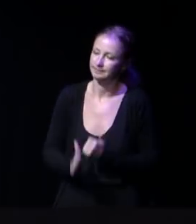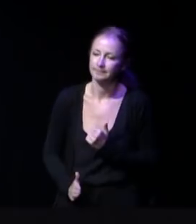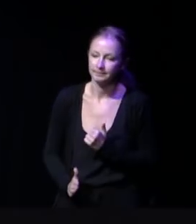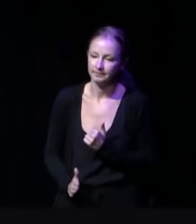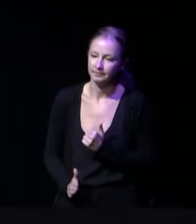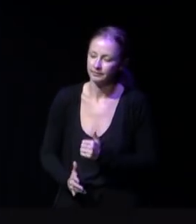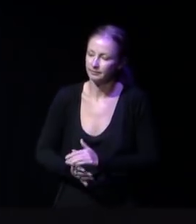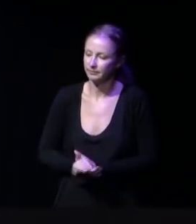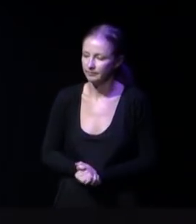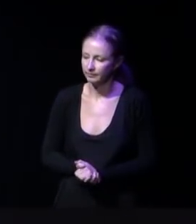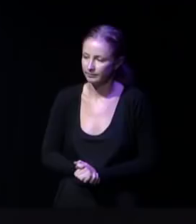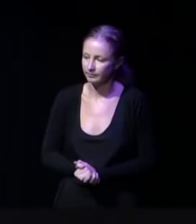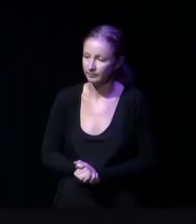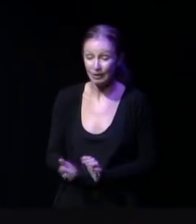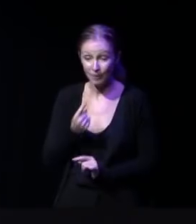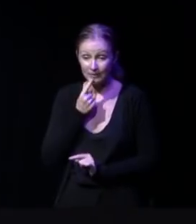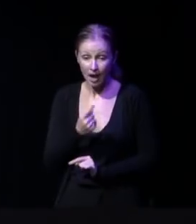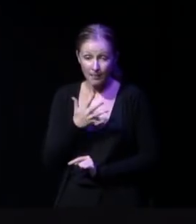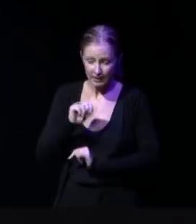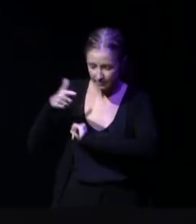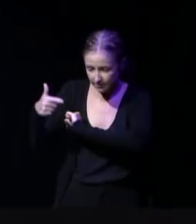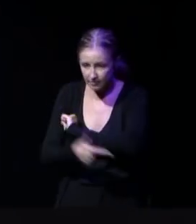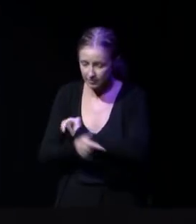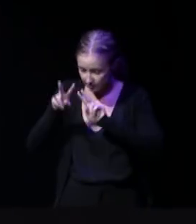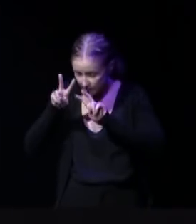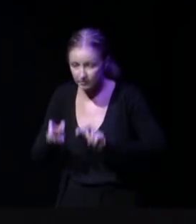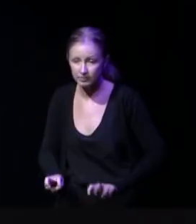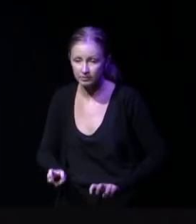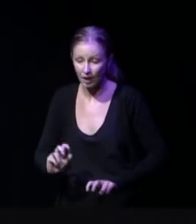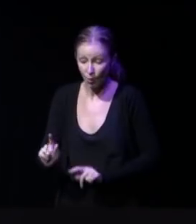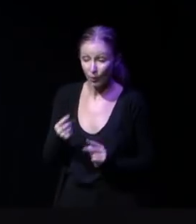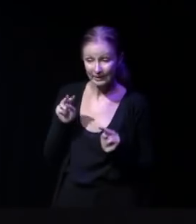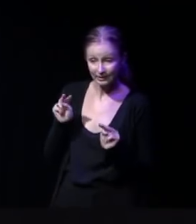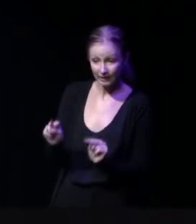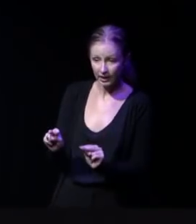What I'm saying is that we must look deeper at what we see, and if it isn't to command our energy and resources,